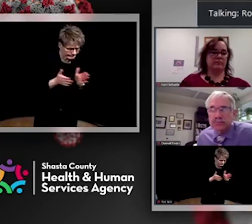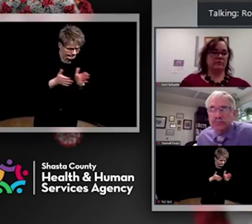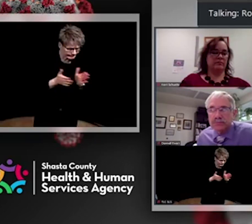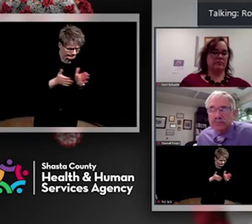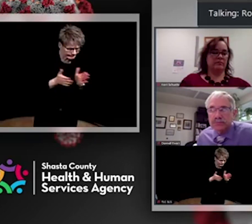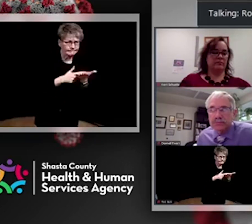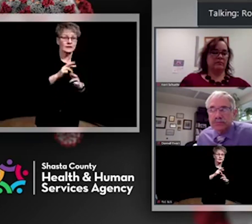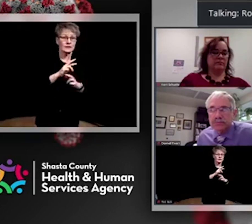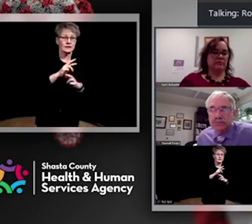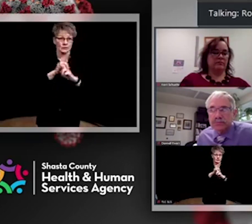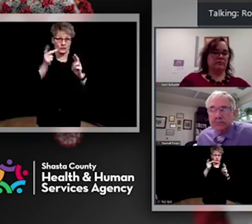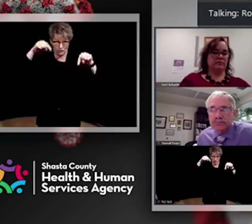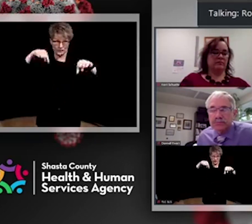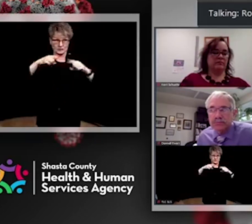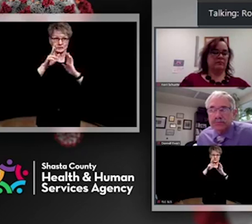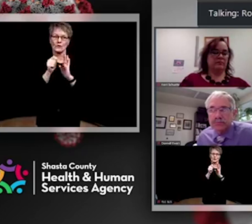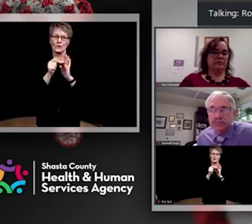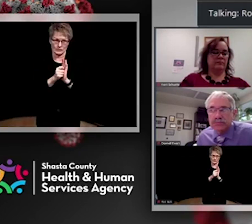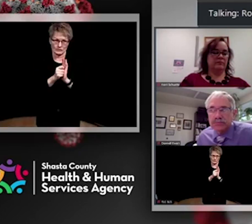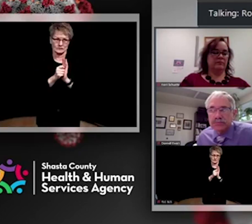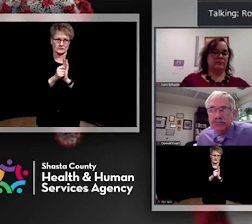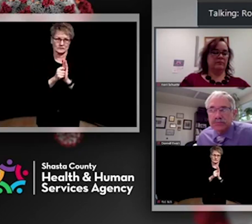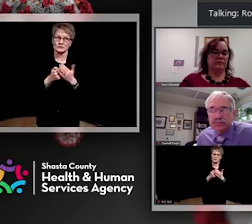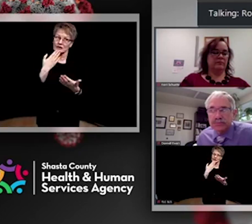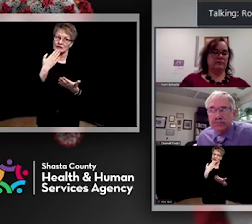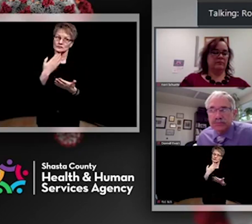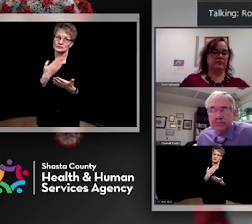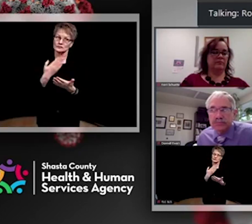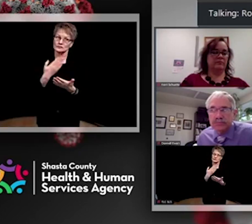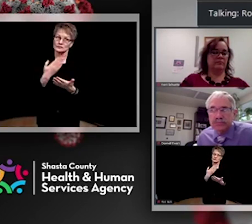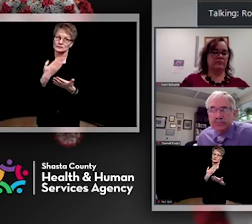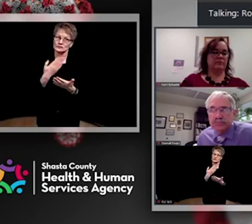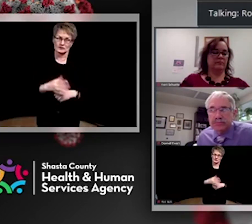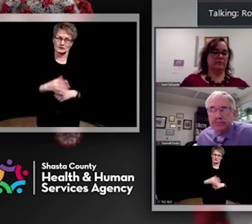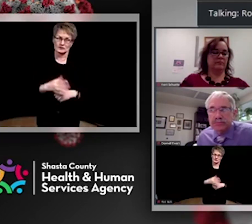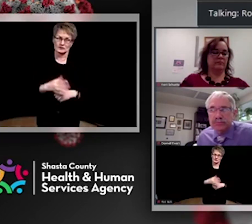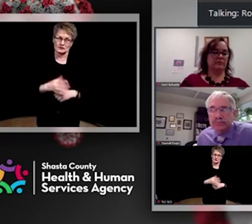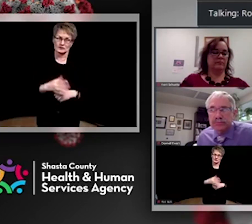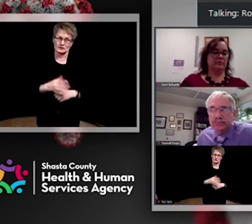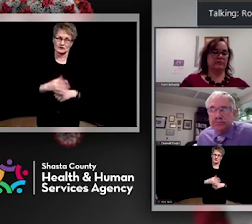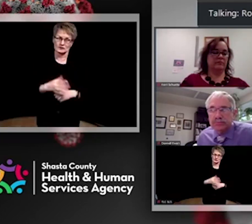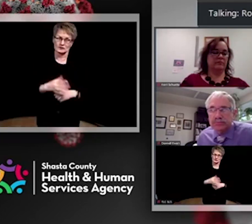So, the good news is we have lots of capability here in our hospitals.